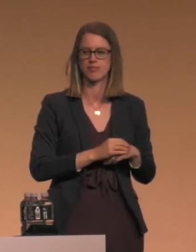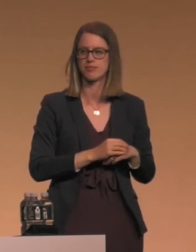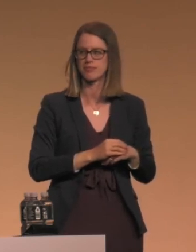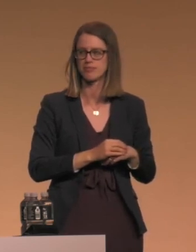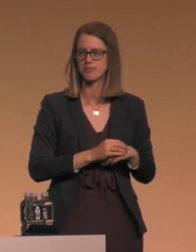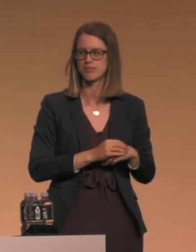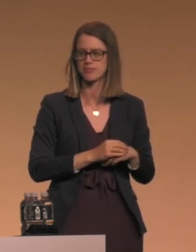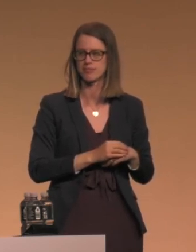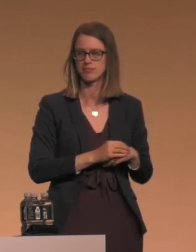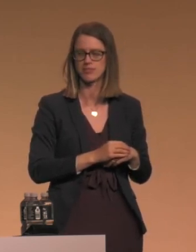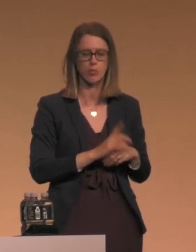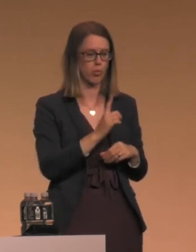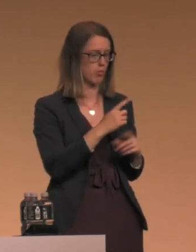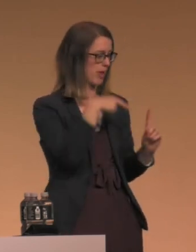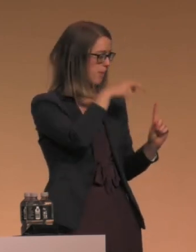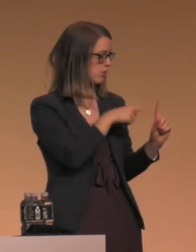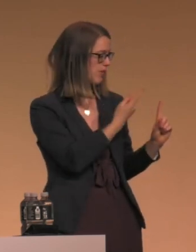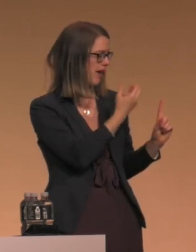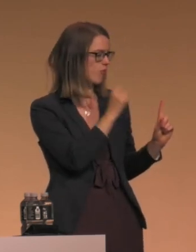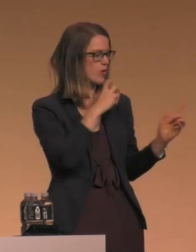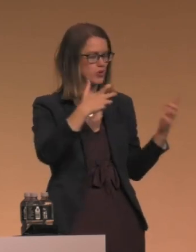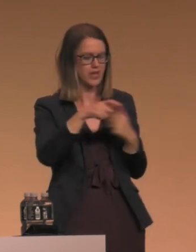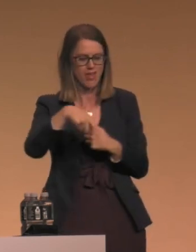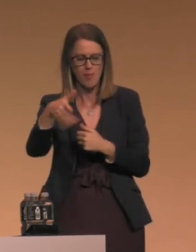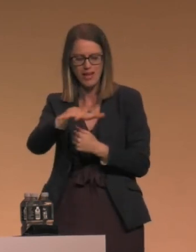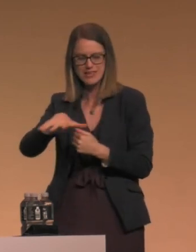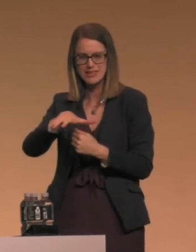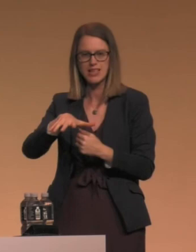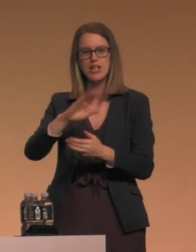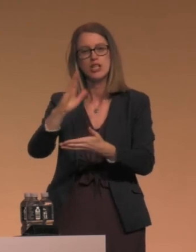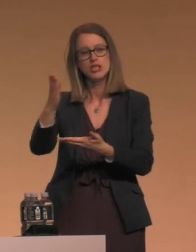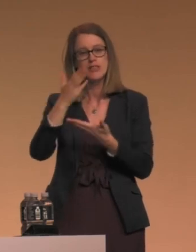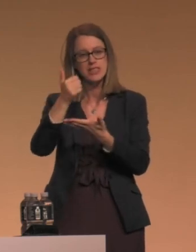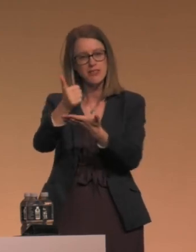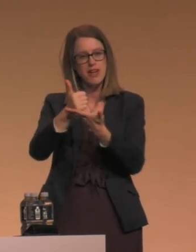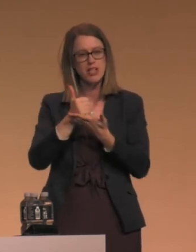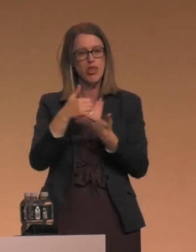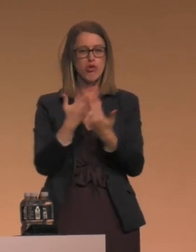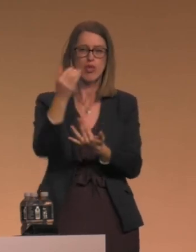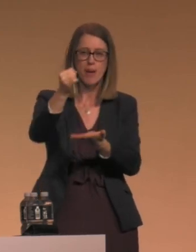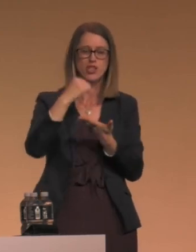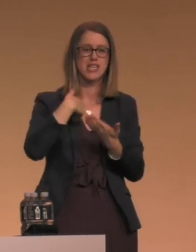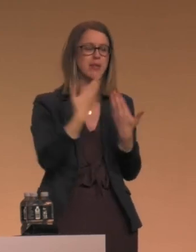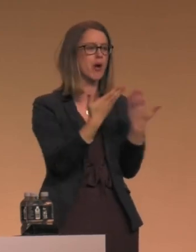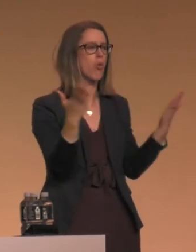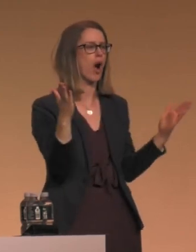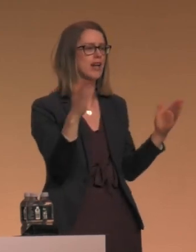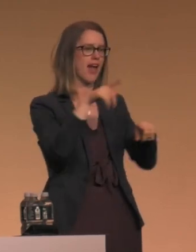But what I have may not work somewhere else. The services that are being funded through the health and well-being budget need to be wide and varied.